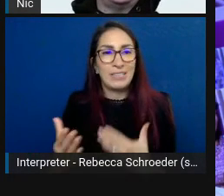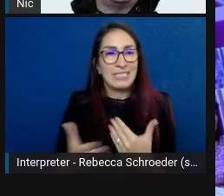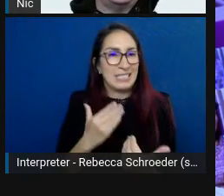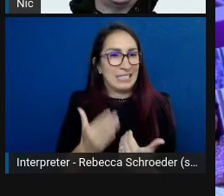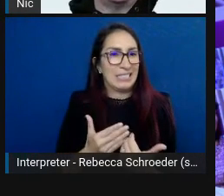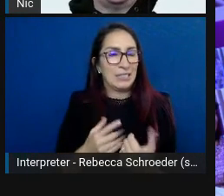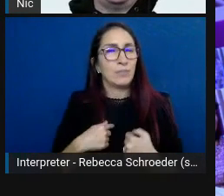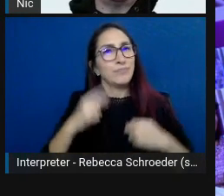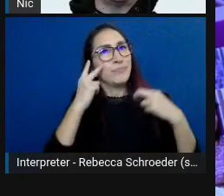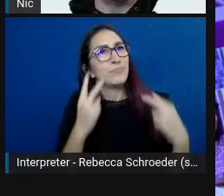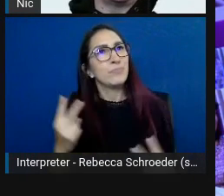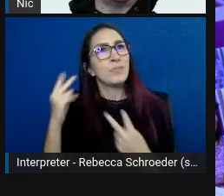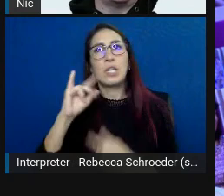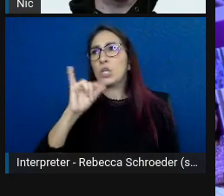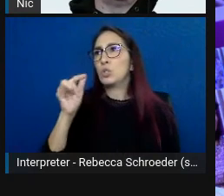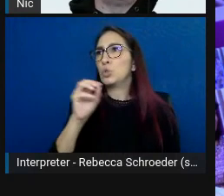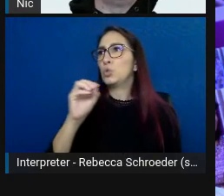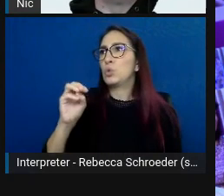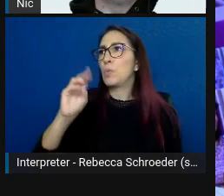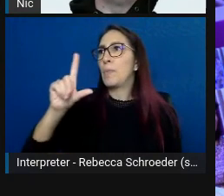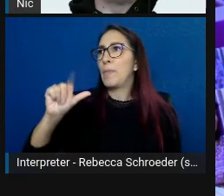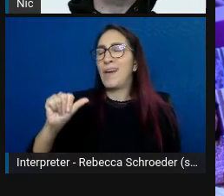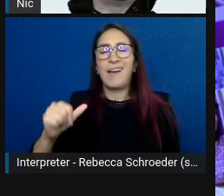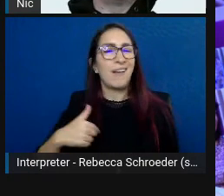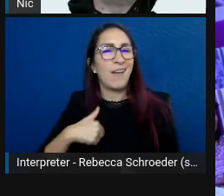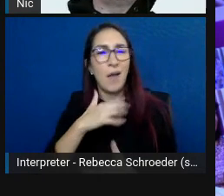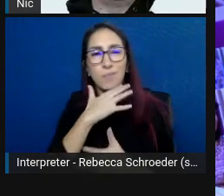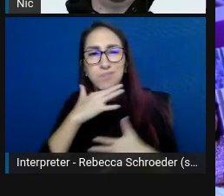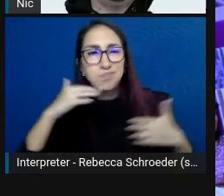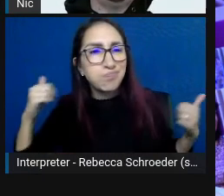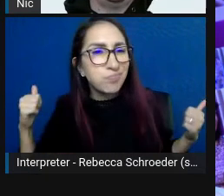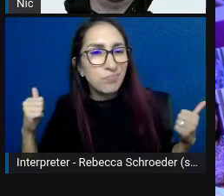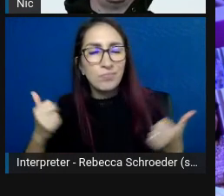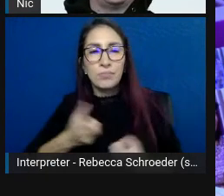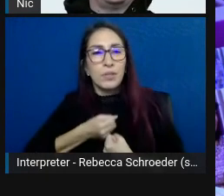Let's face it. Also, sometimes we want to do stuff that's not directly related